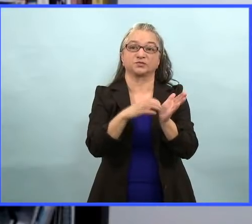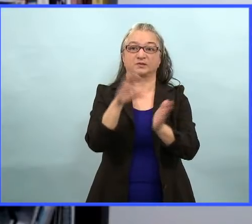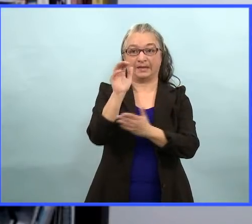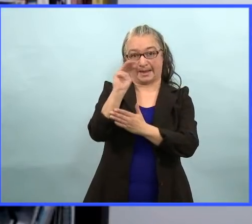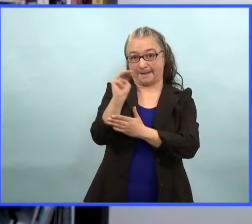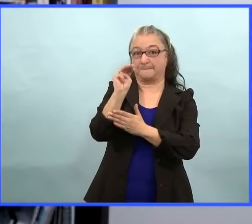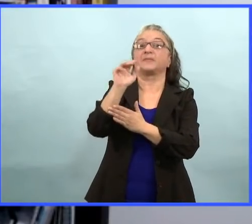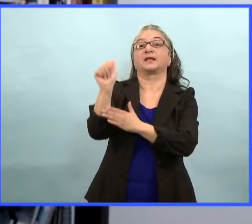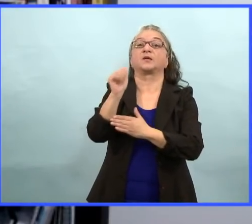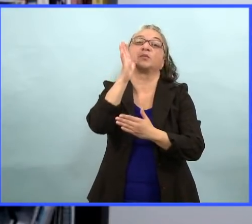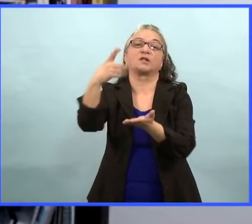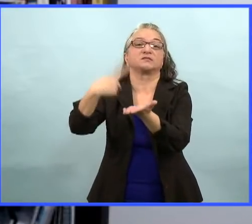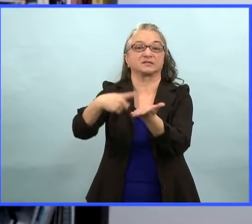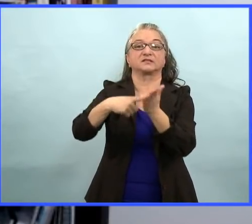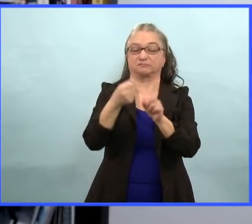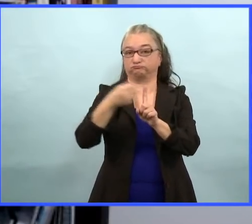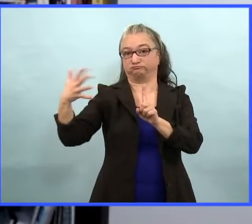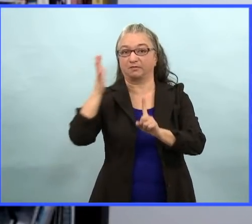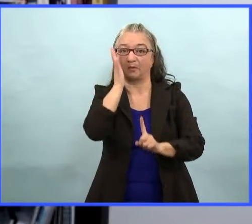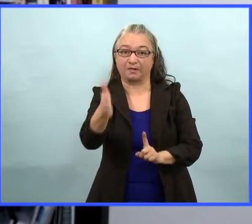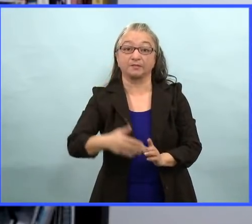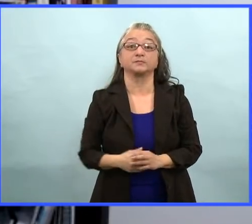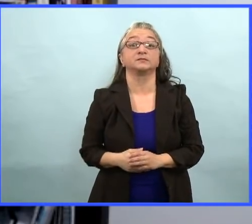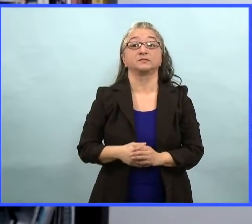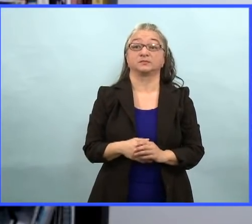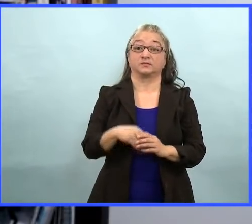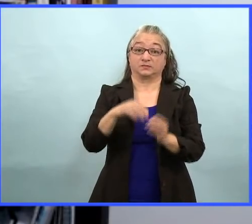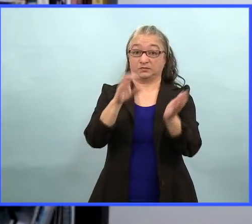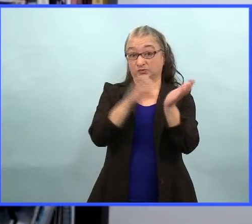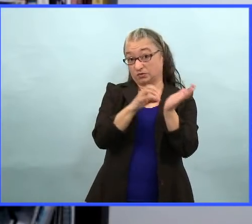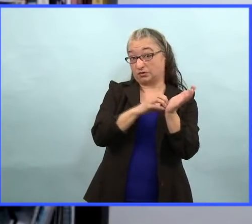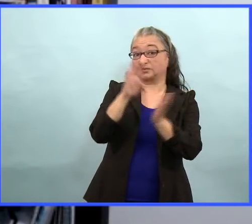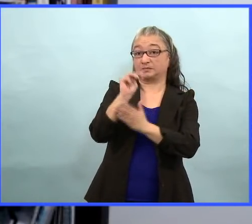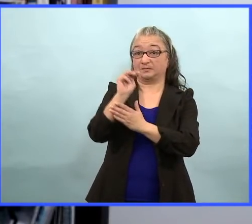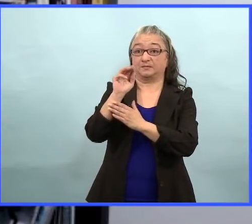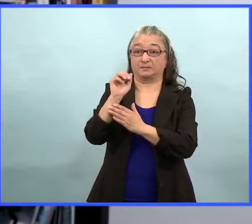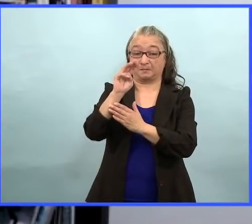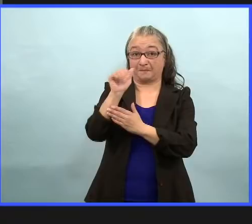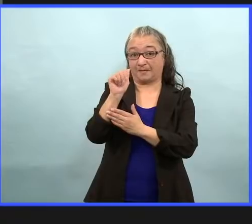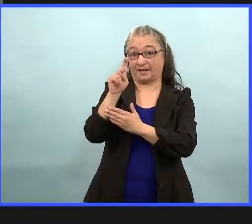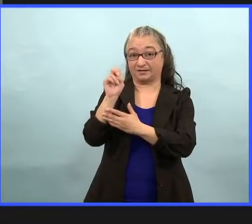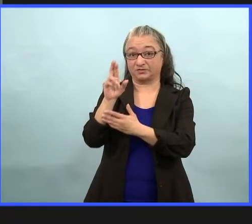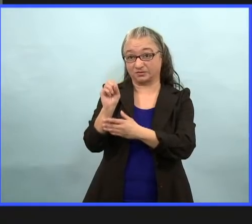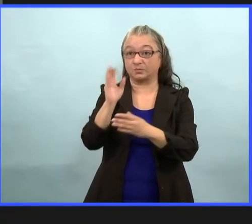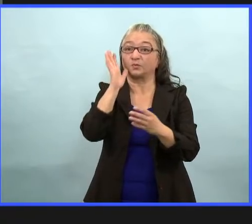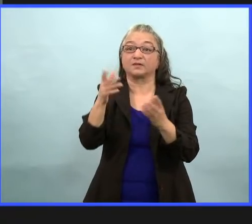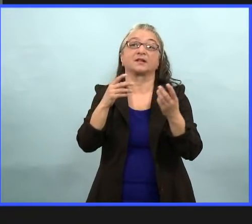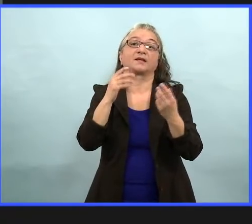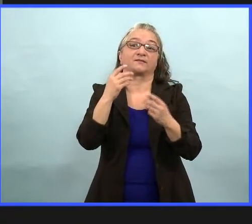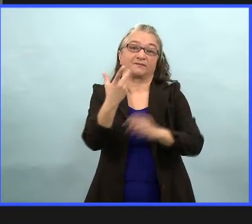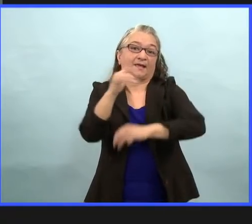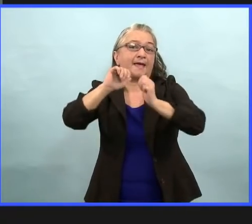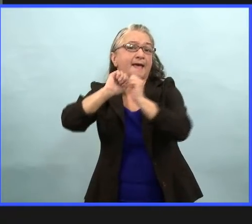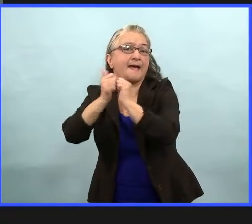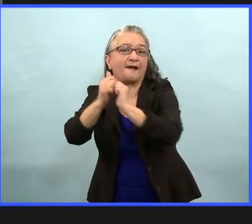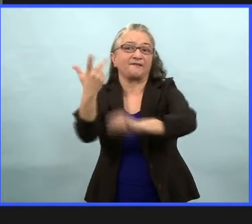on our healthcare system so first we will start with dr marsha anderson